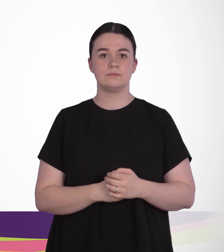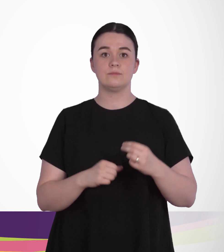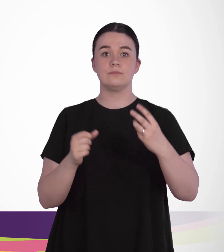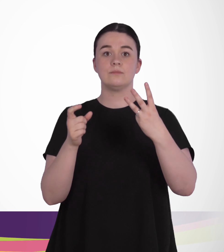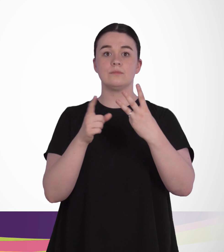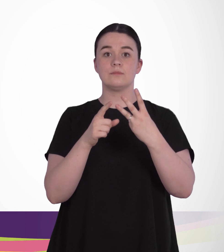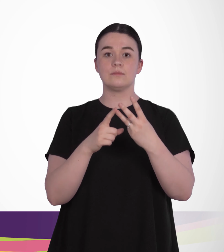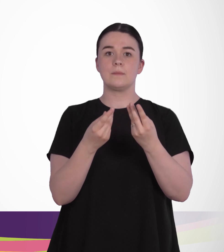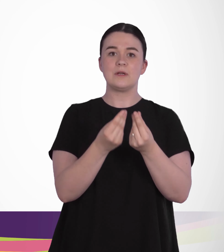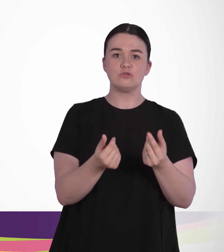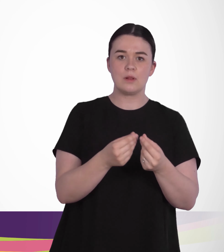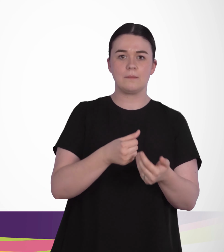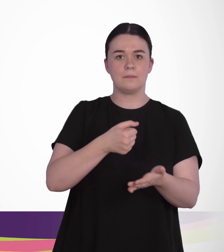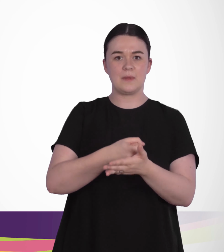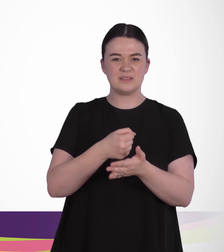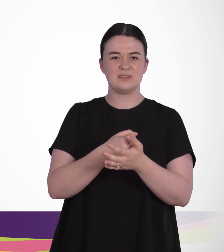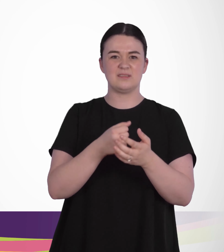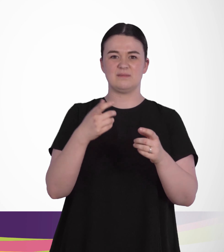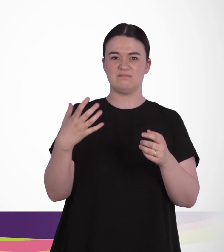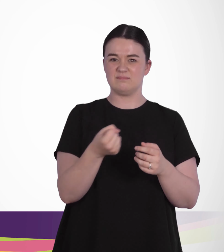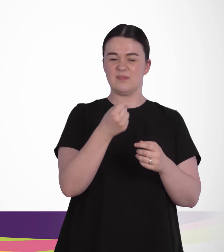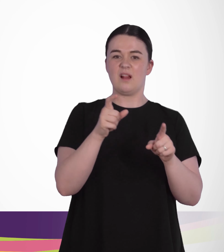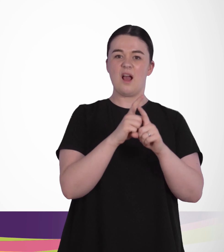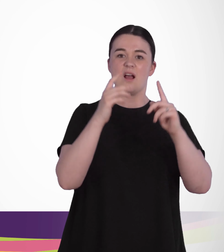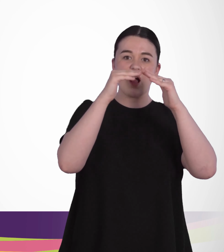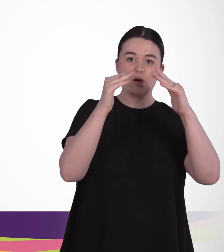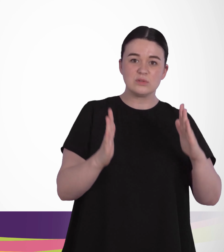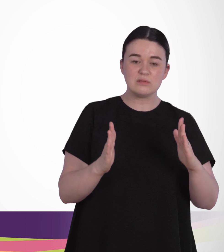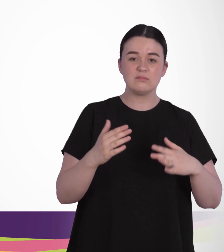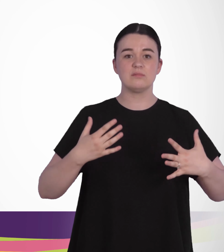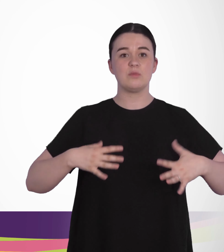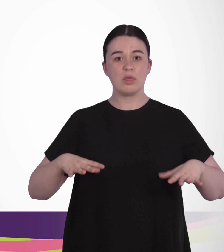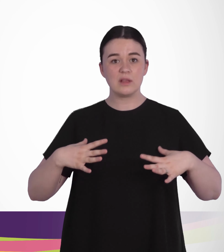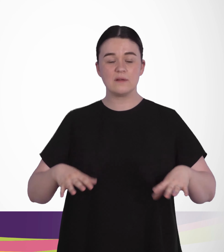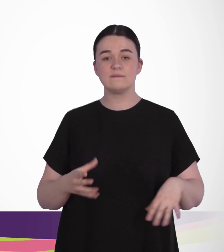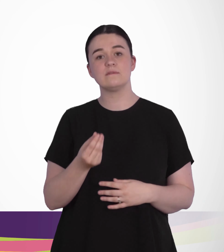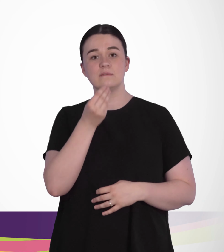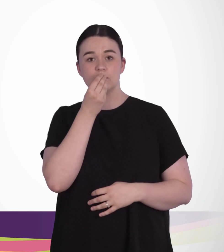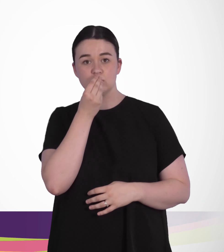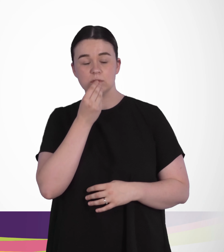• Material basics like housing, clothing and food